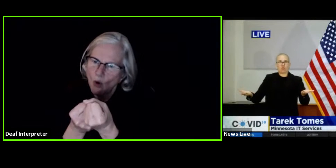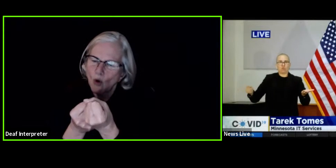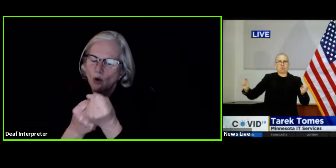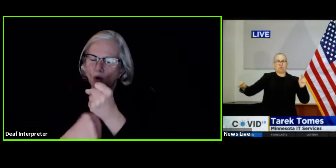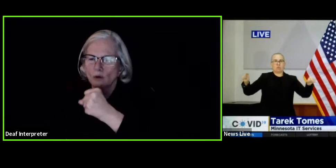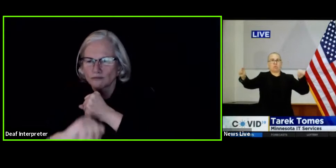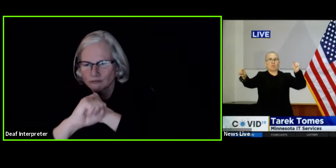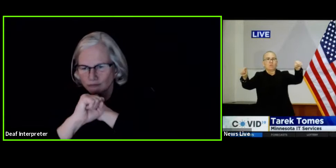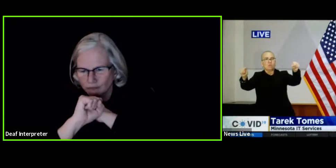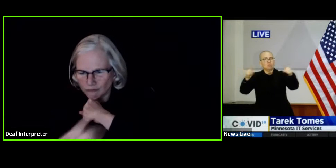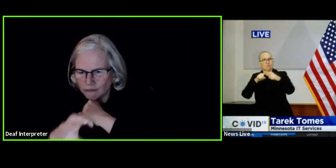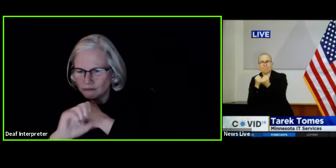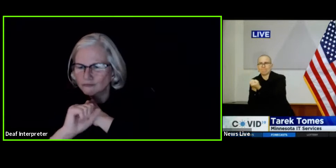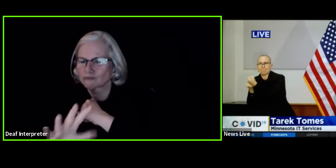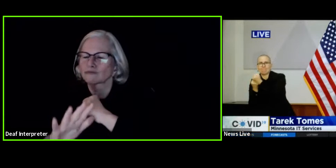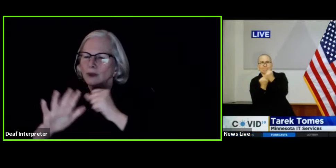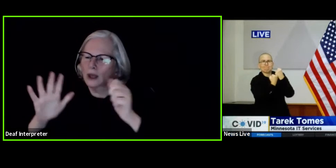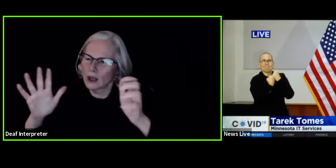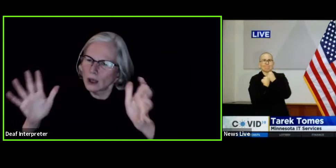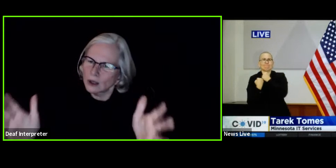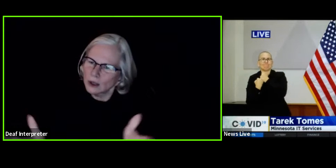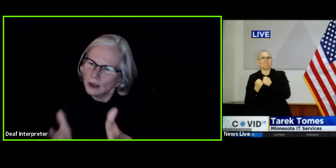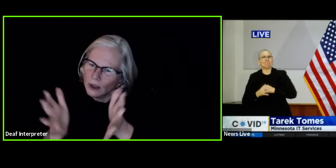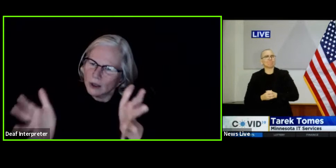FORGET. YOU HAVE TO CONTINUE TO EDUCATE PEOPLE.